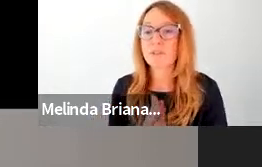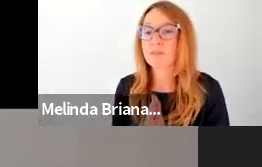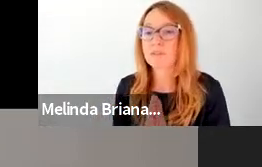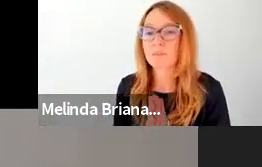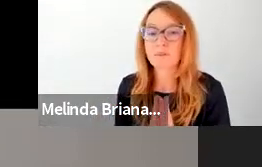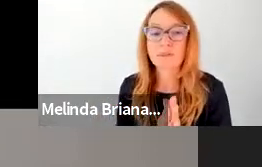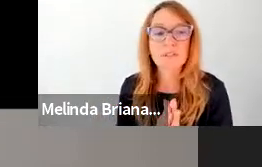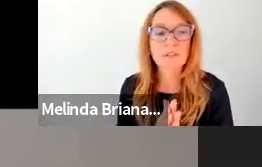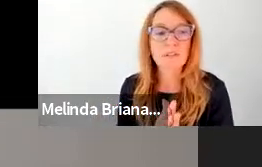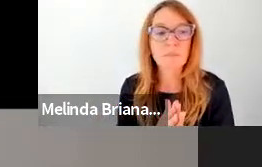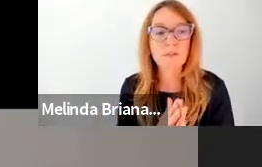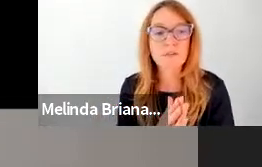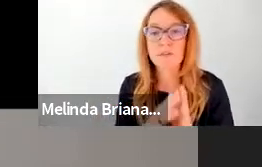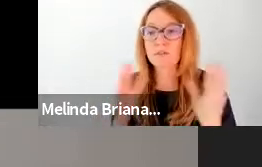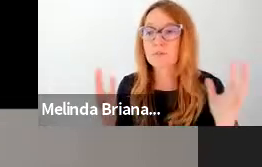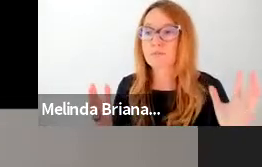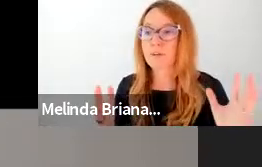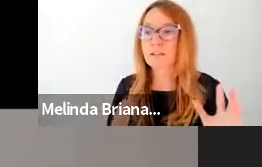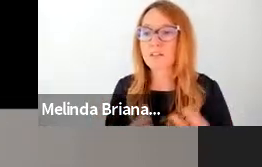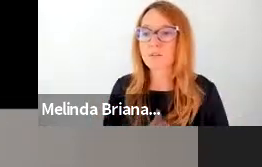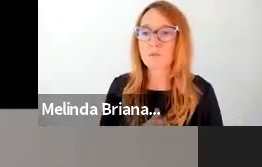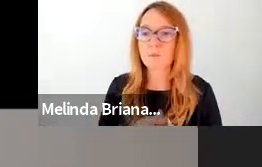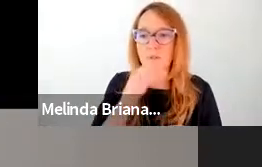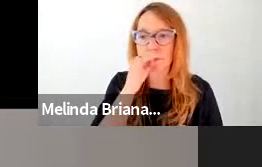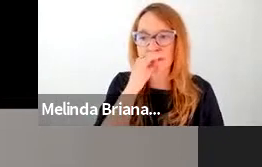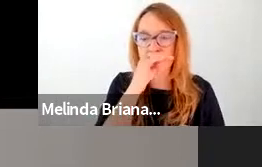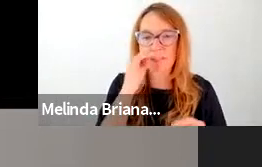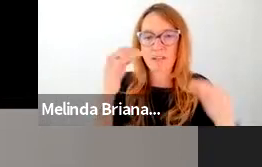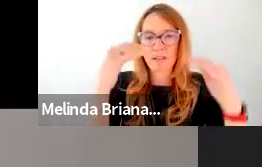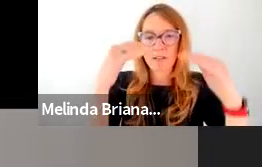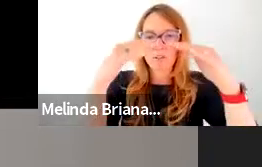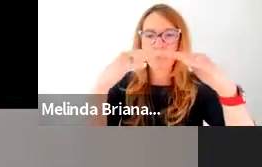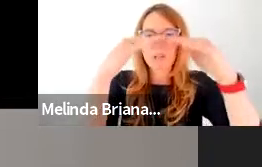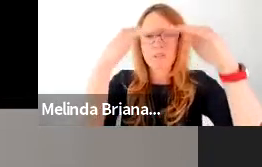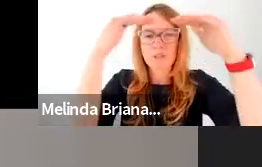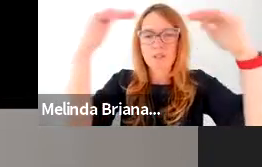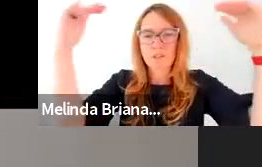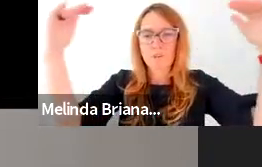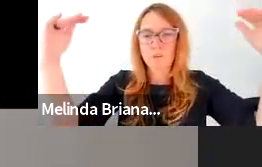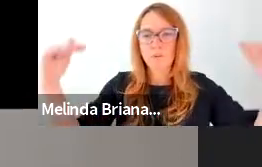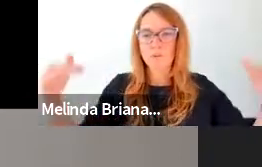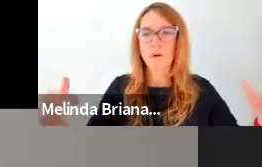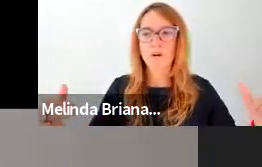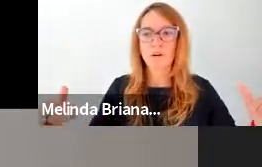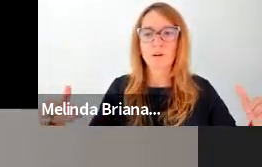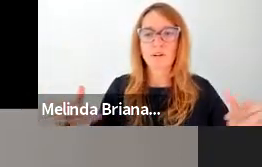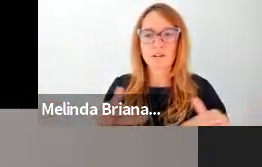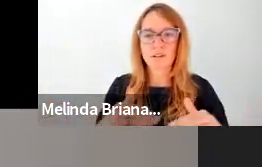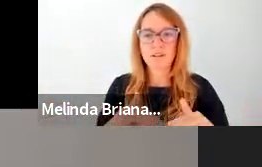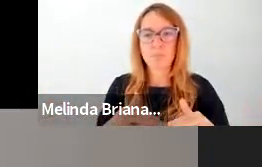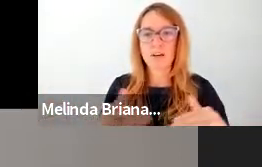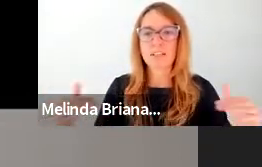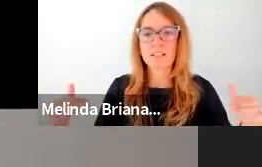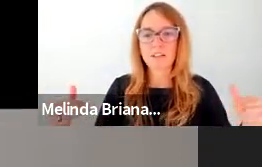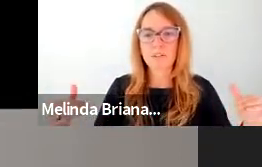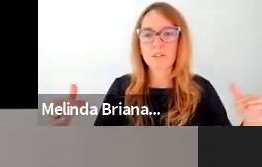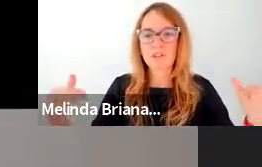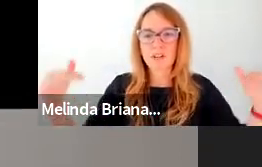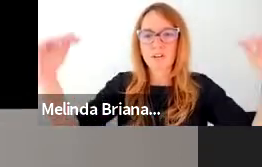Some other things to think about allyship in the workplace is in video, our body language and our